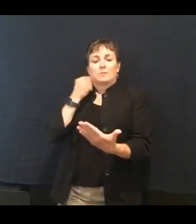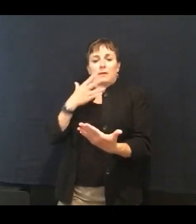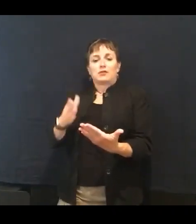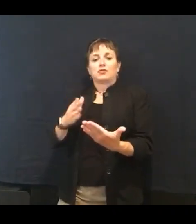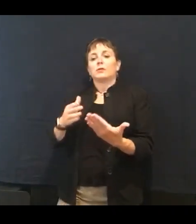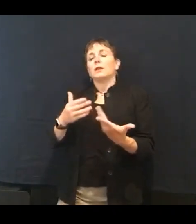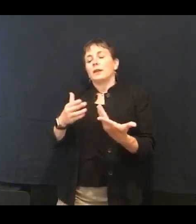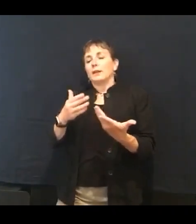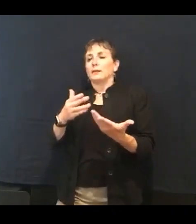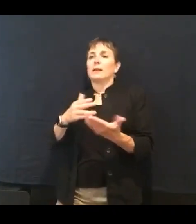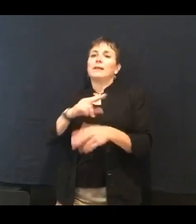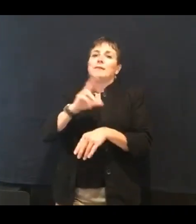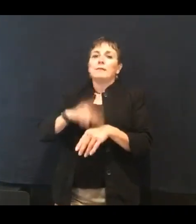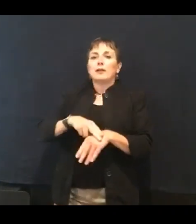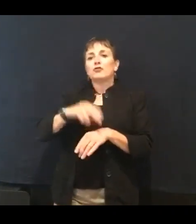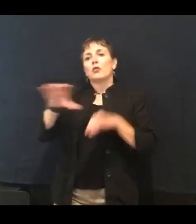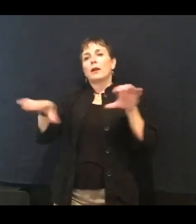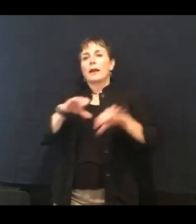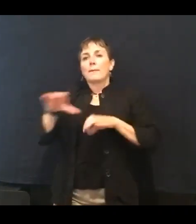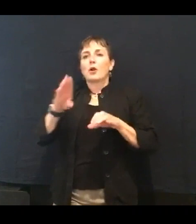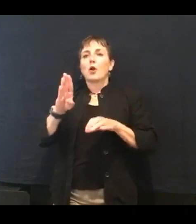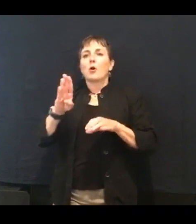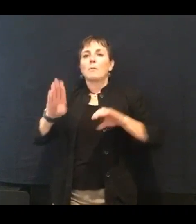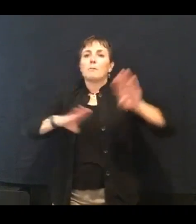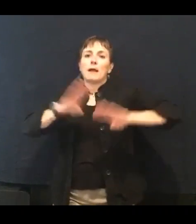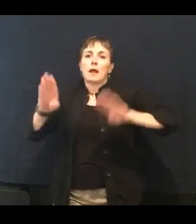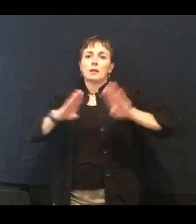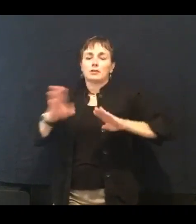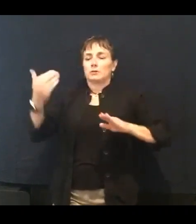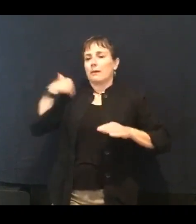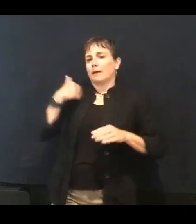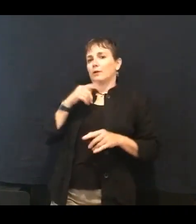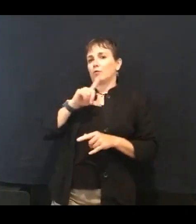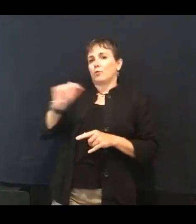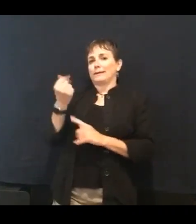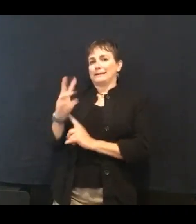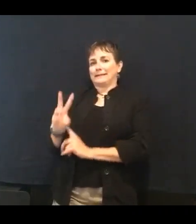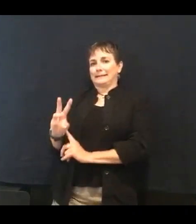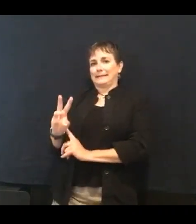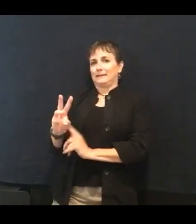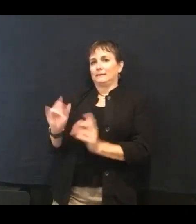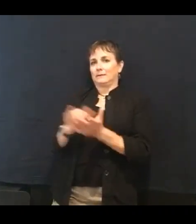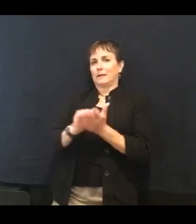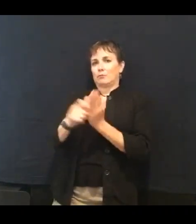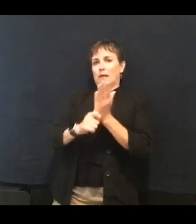journal Nature Chemical Biology in 2016.